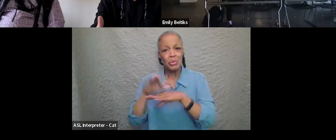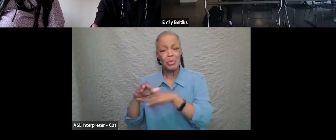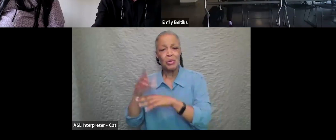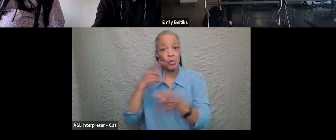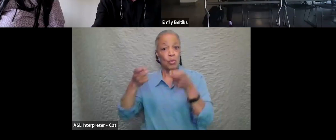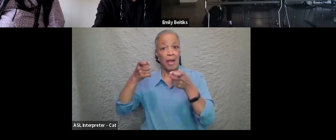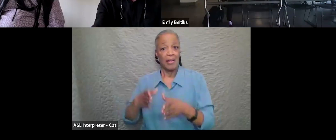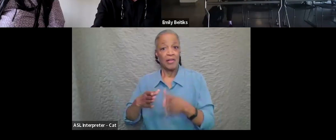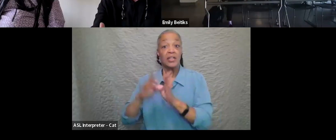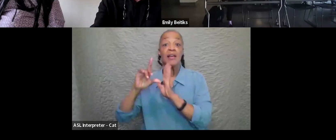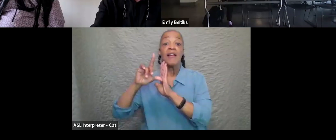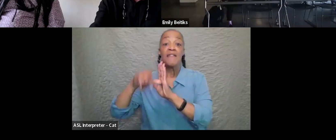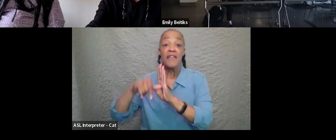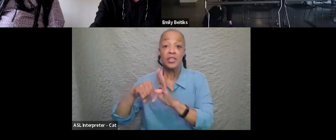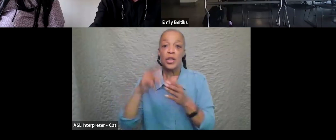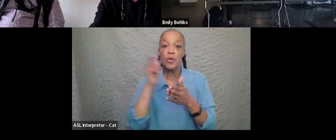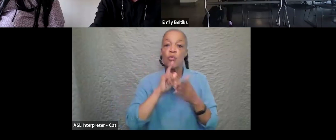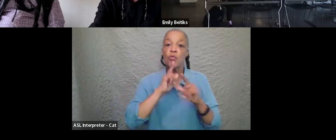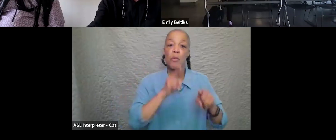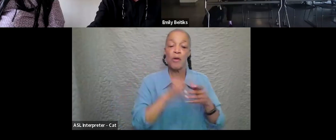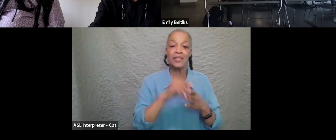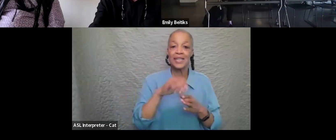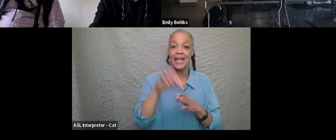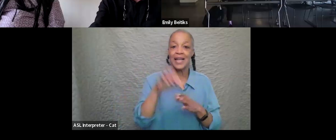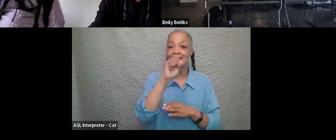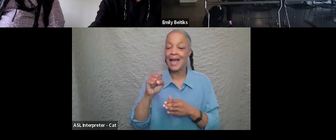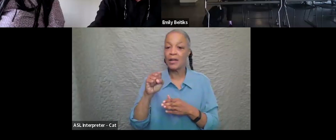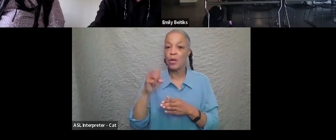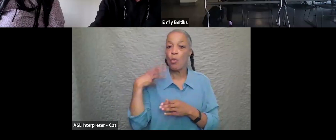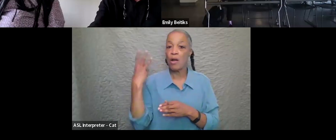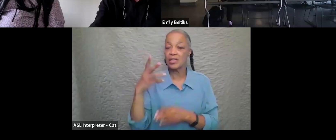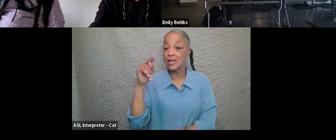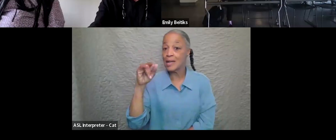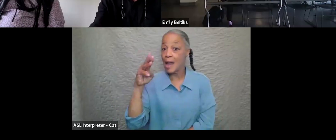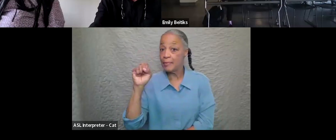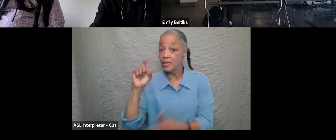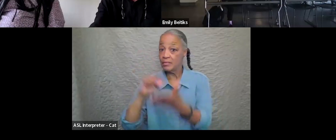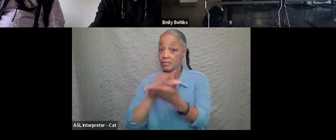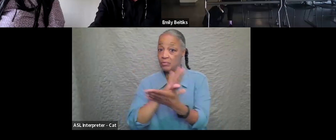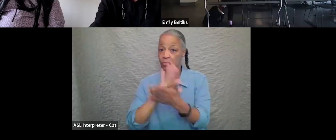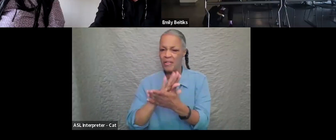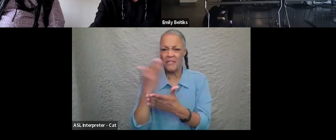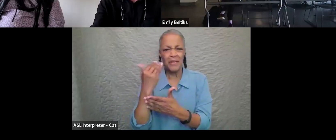Eventually got the attention of reporters at The Seattle Times, like, 15, 20 years after the fact.